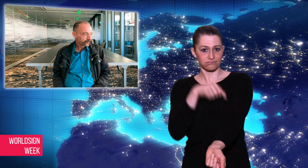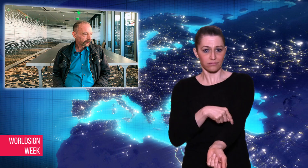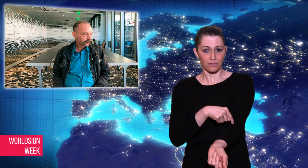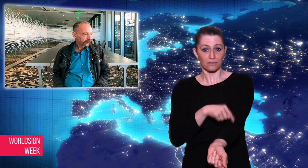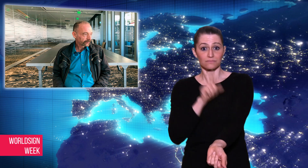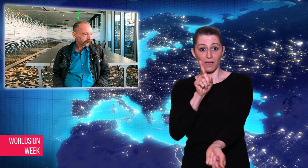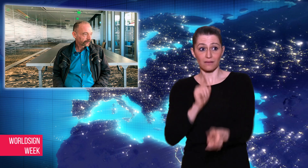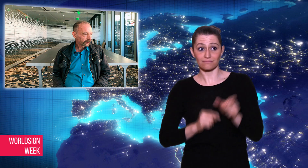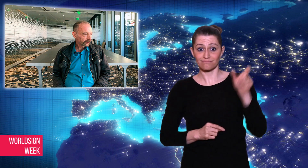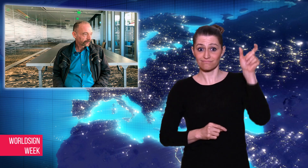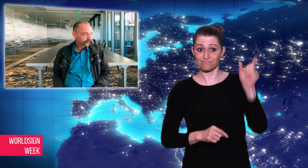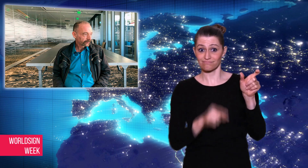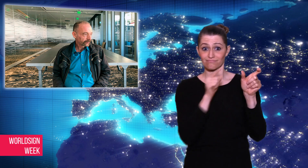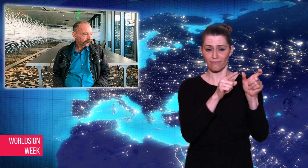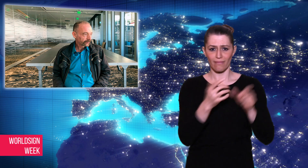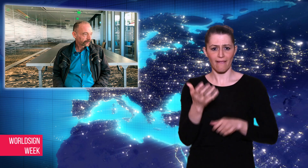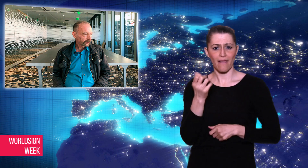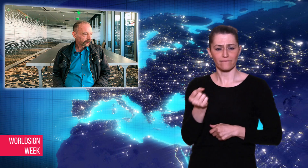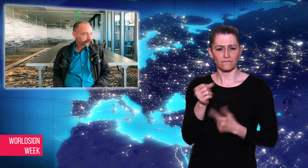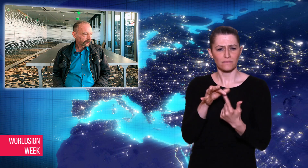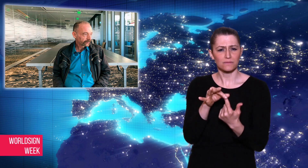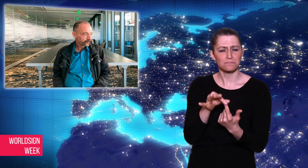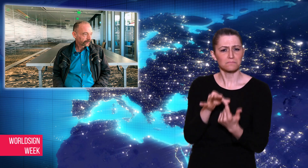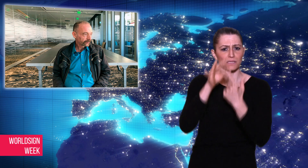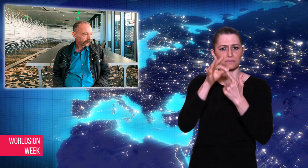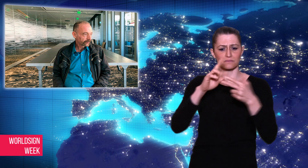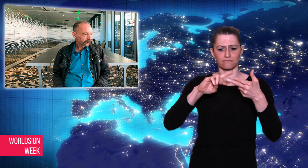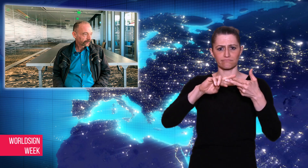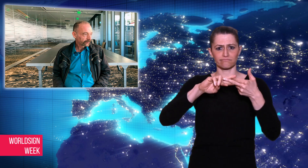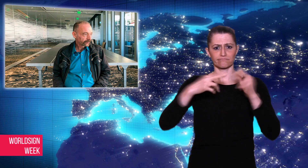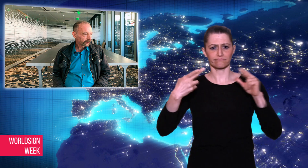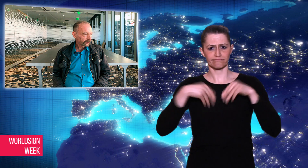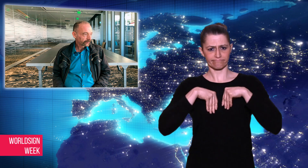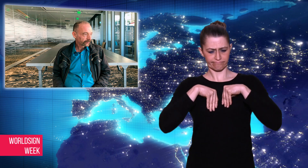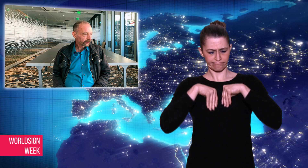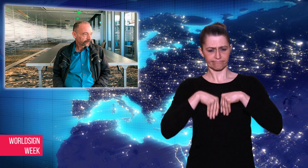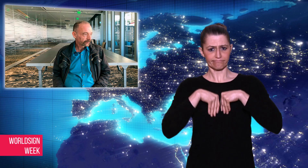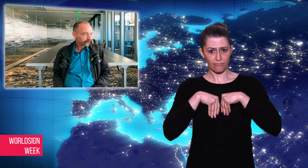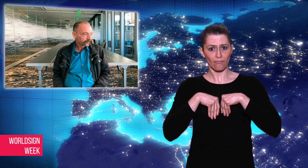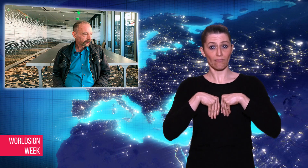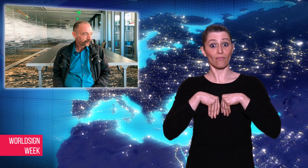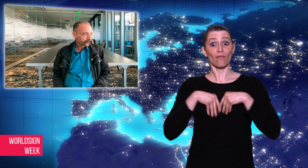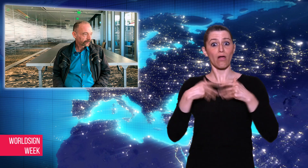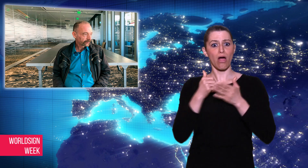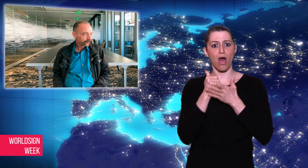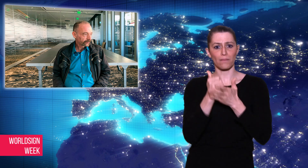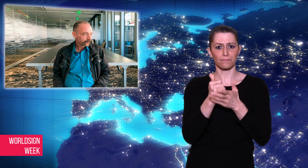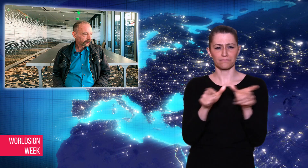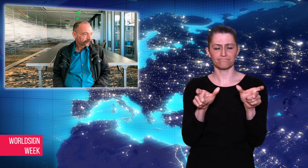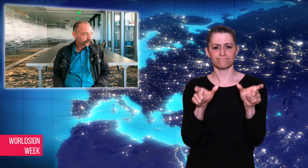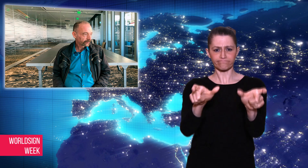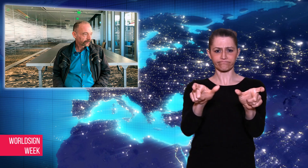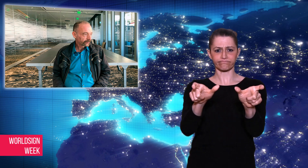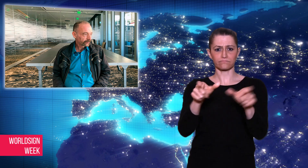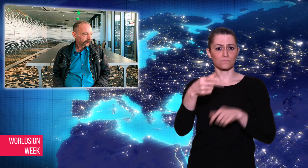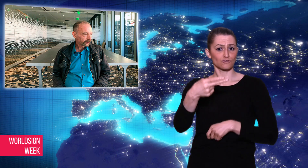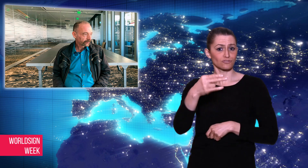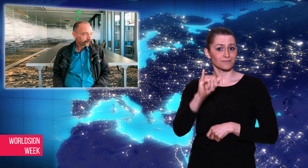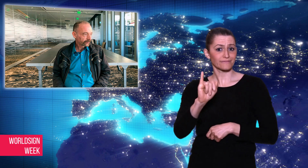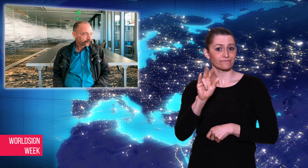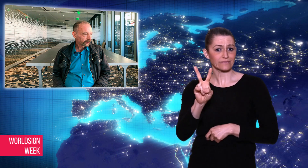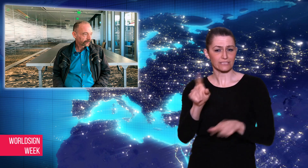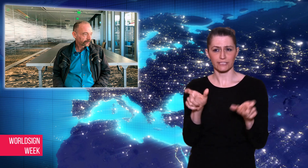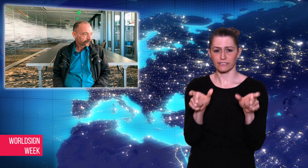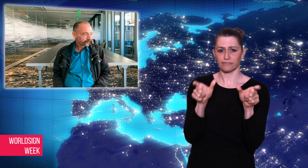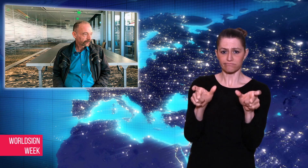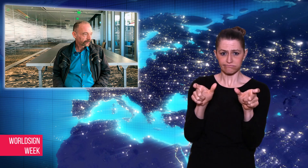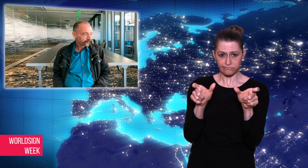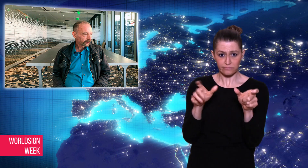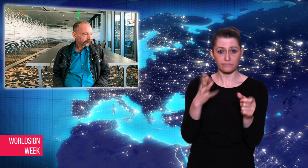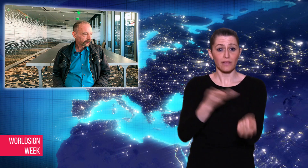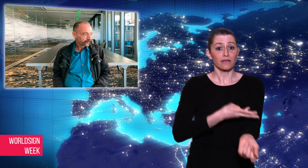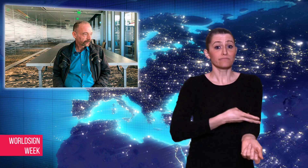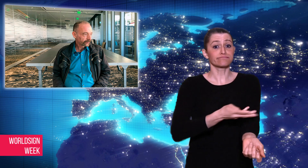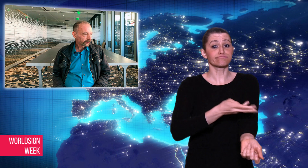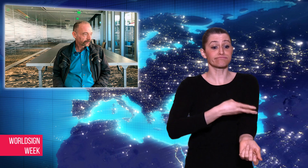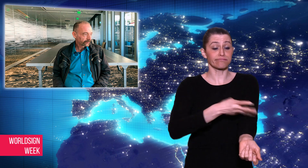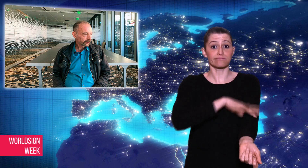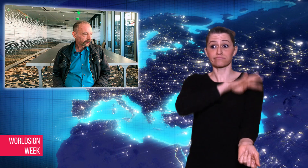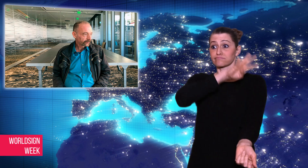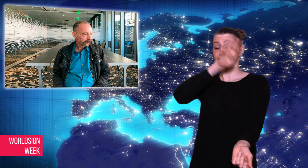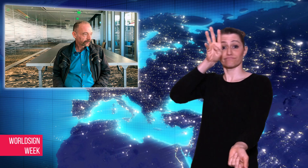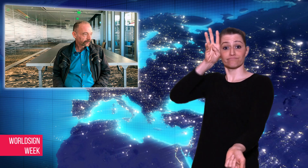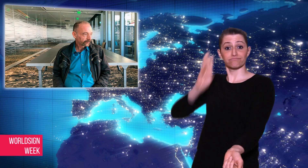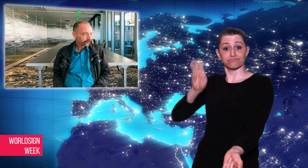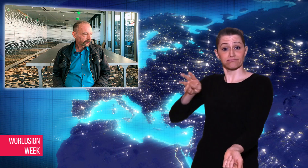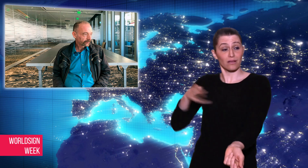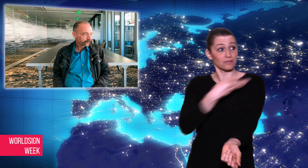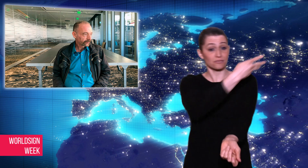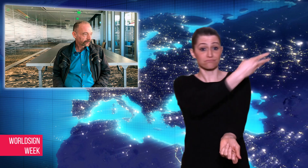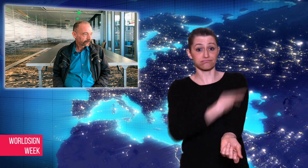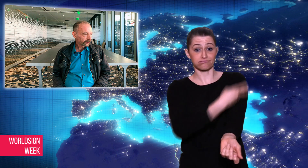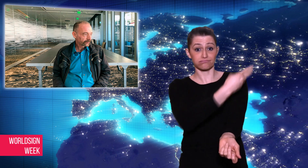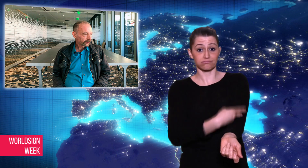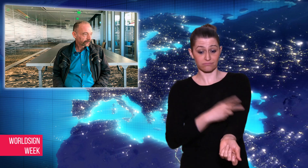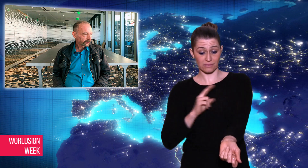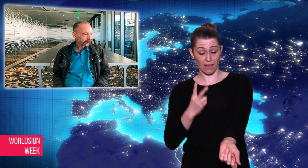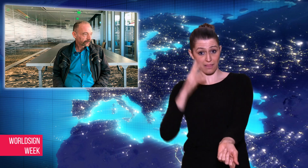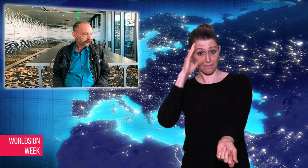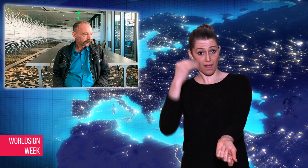When the stem cells went into the second cured man, his